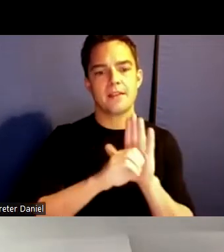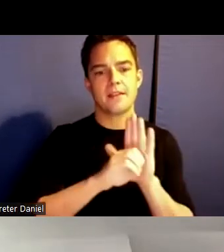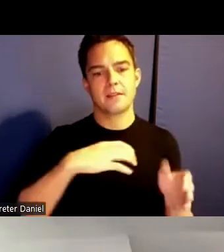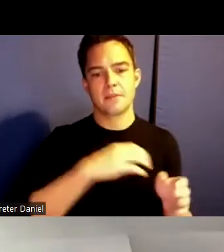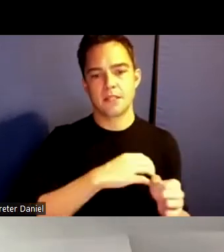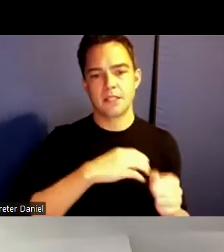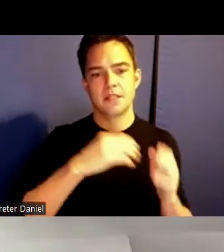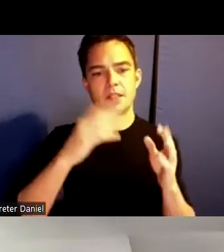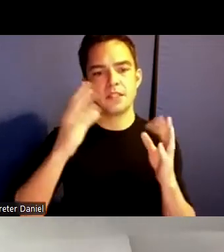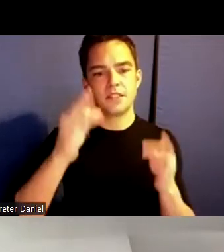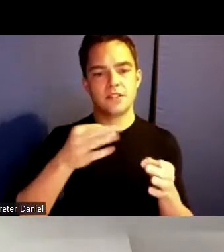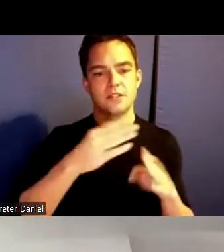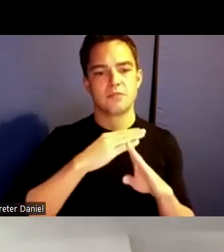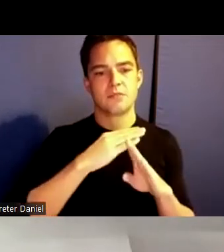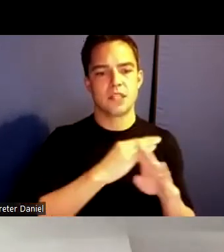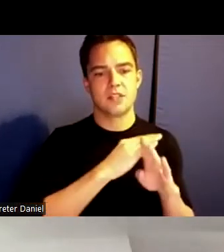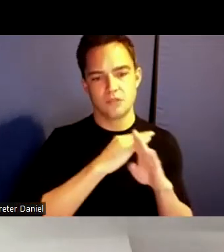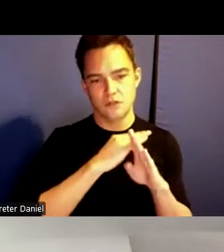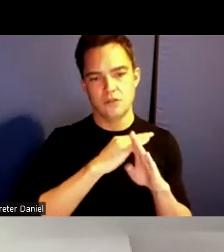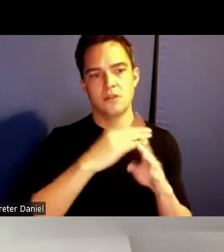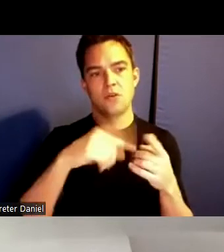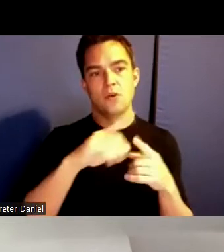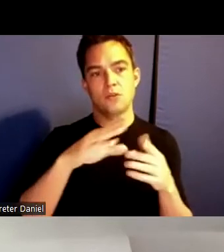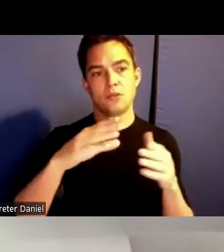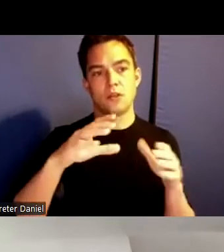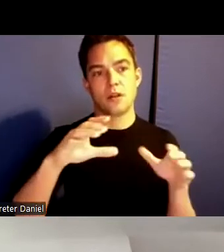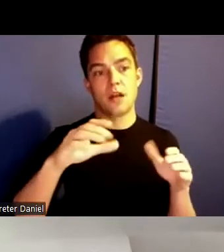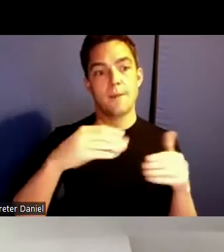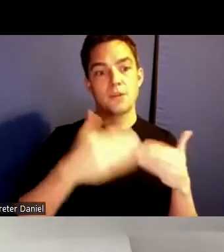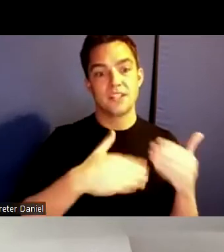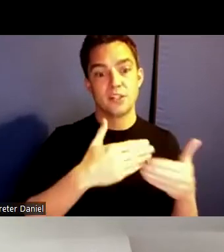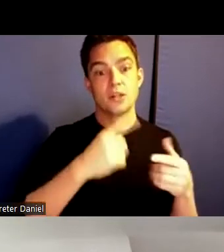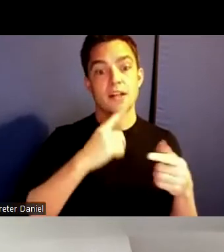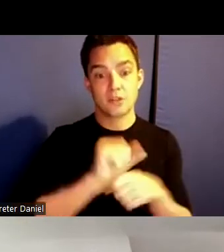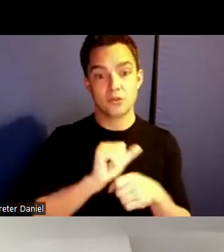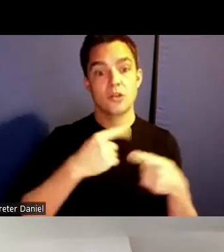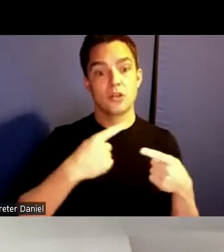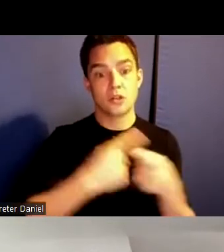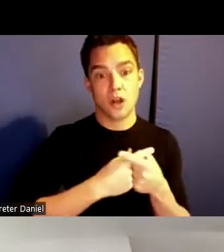protection. When there's a perceived or actual conflict between the desires of parents